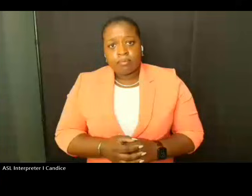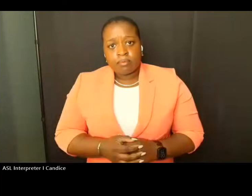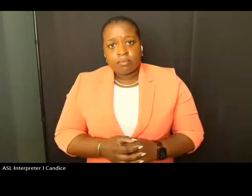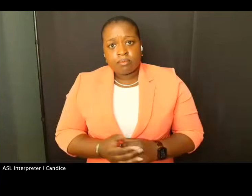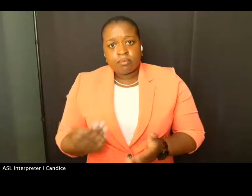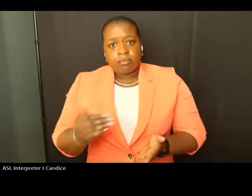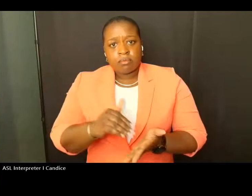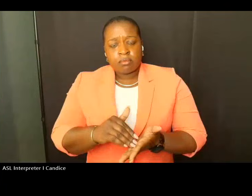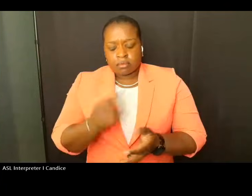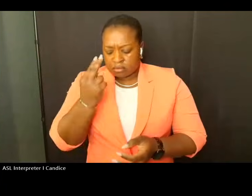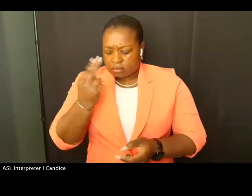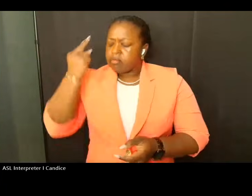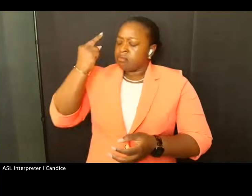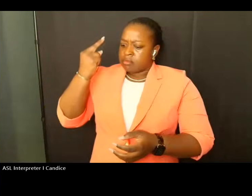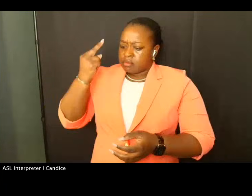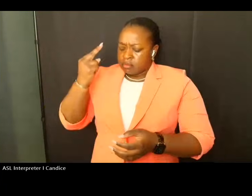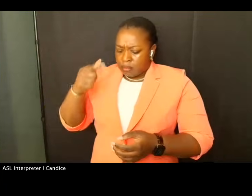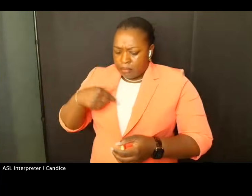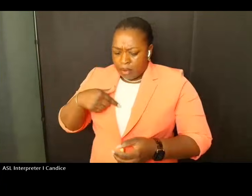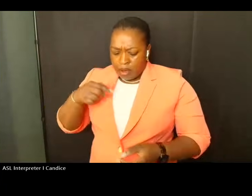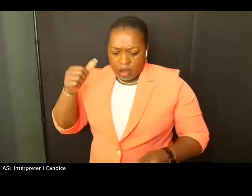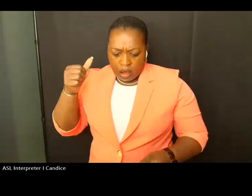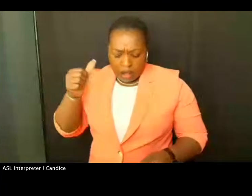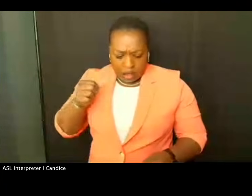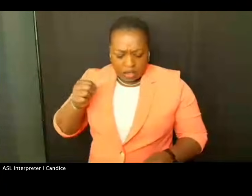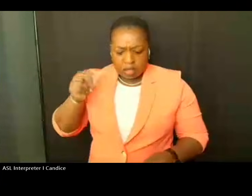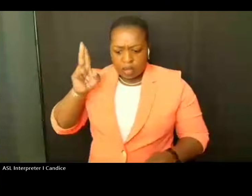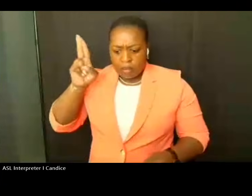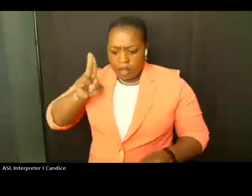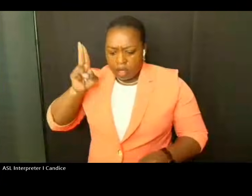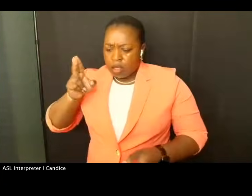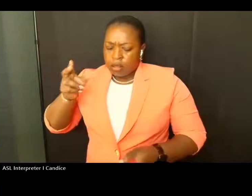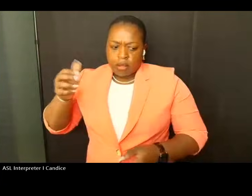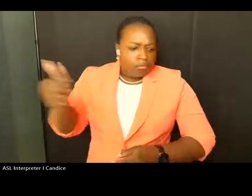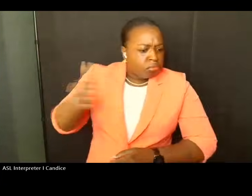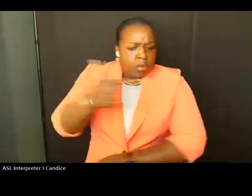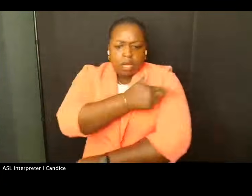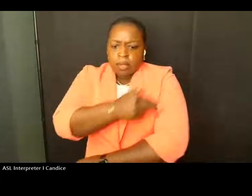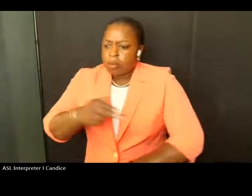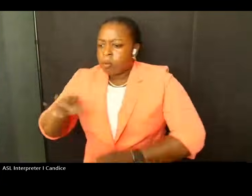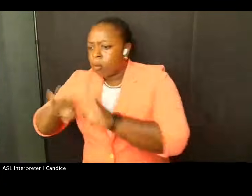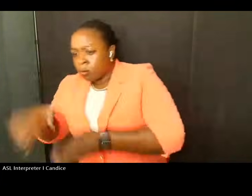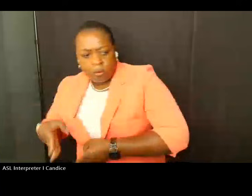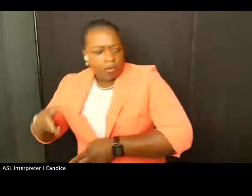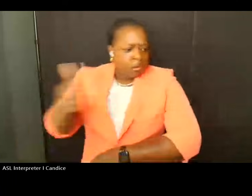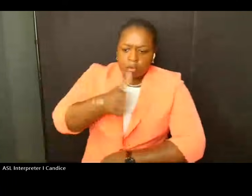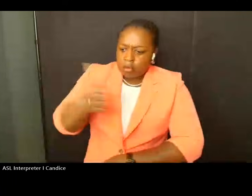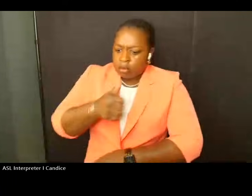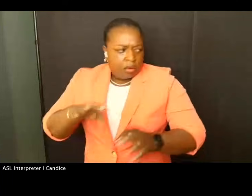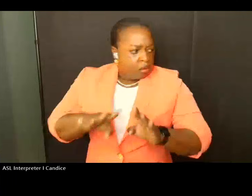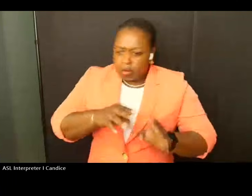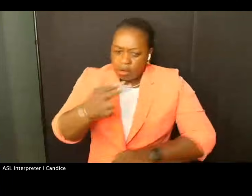and my uncle. And I just remember those days when they was going in and out of the hospital, in and out of the hospital, in and out of the hospital. You know, one minute they'd be sick,